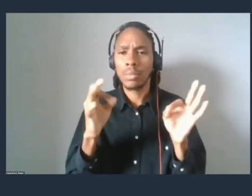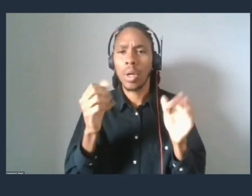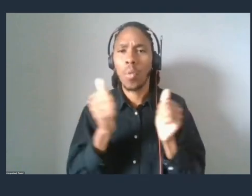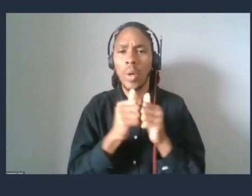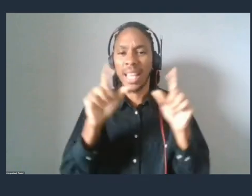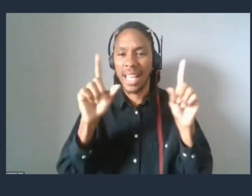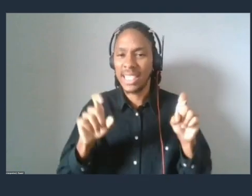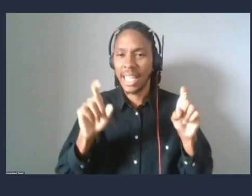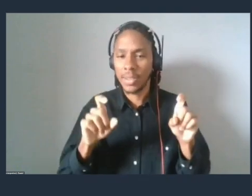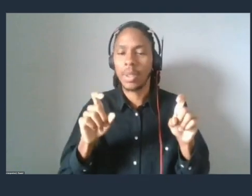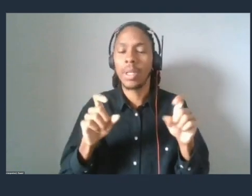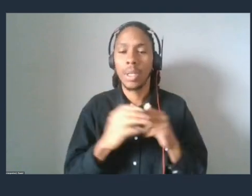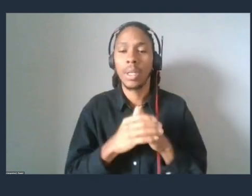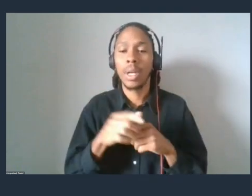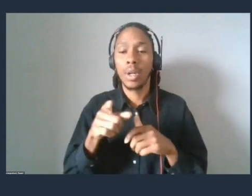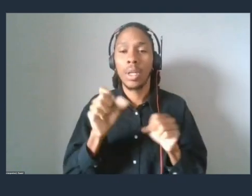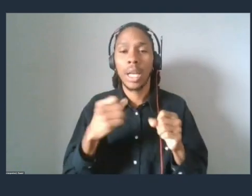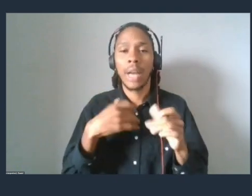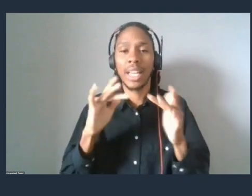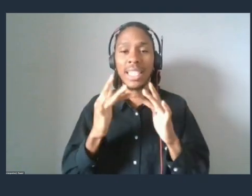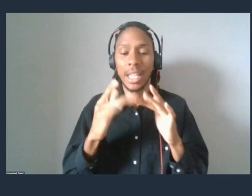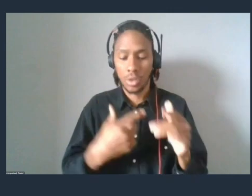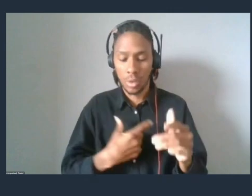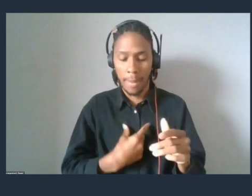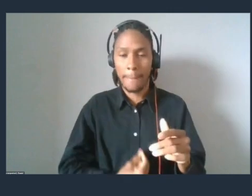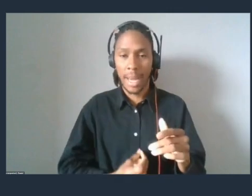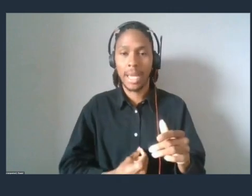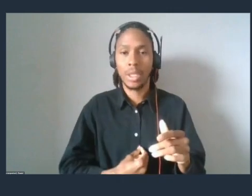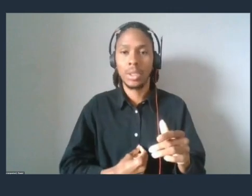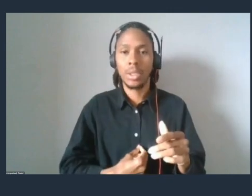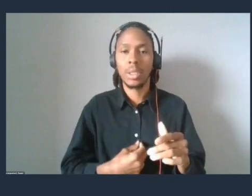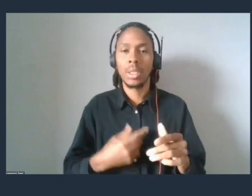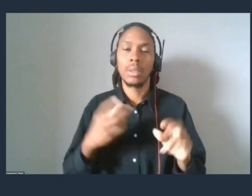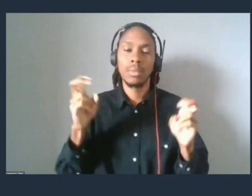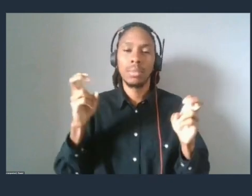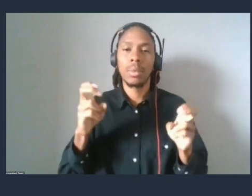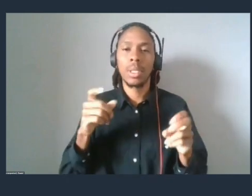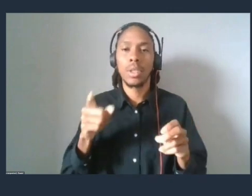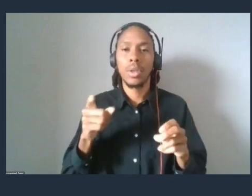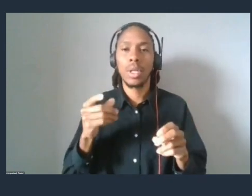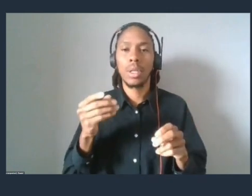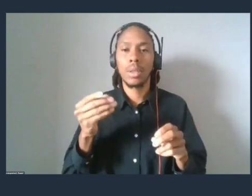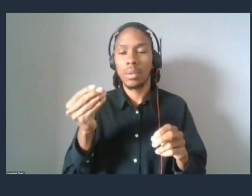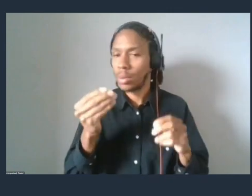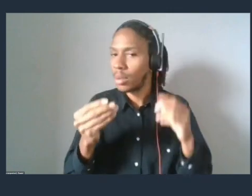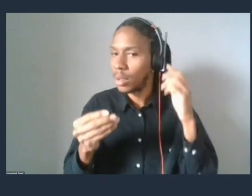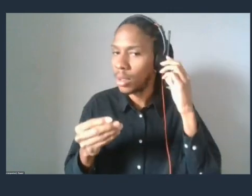and you can get a digital badge, which verifies your achievement. You can take that, you can share it